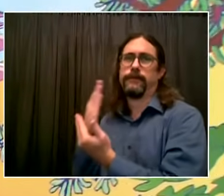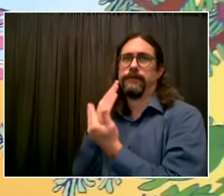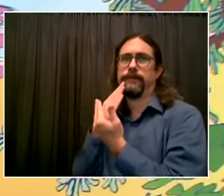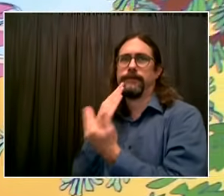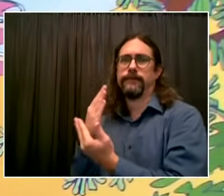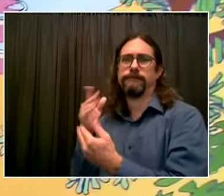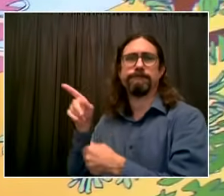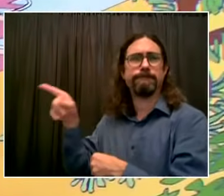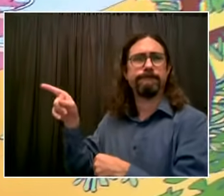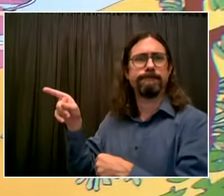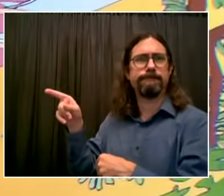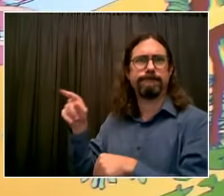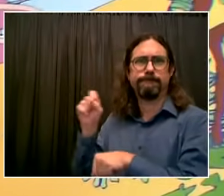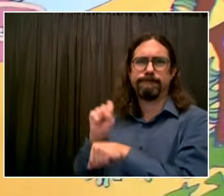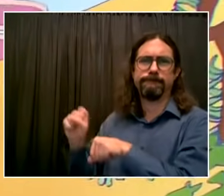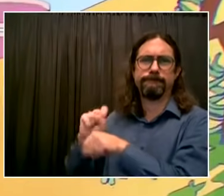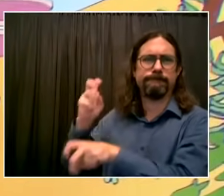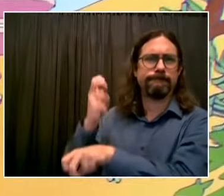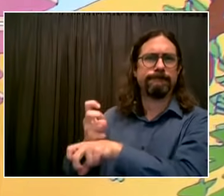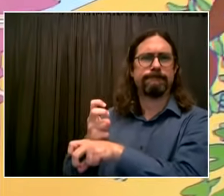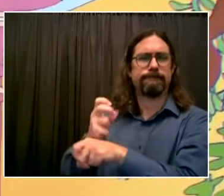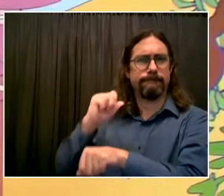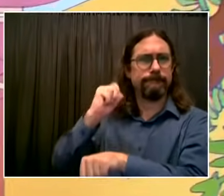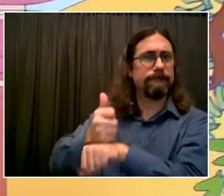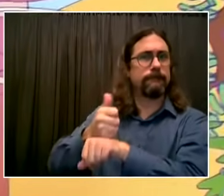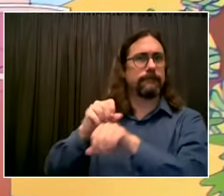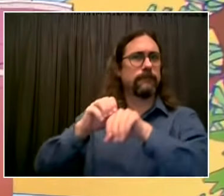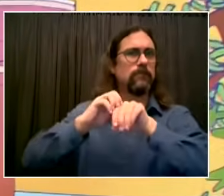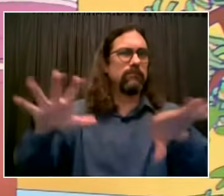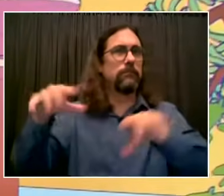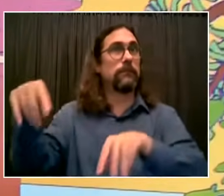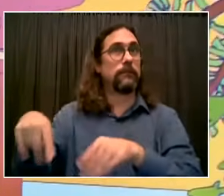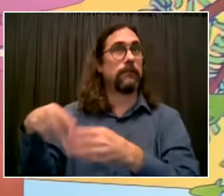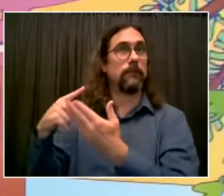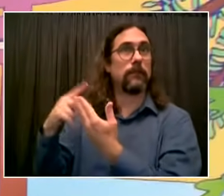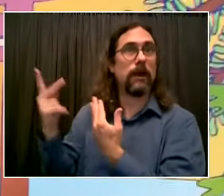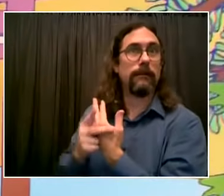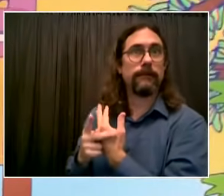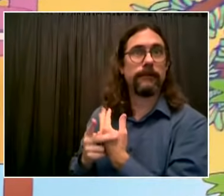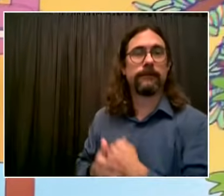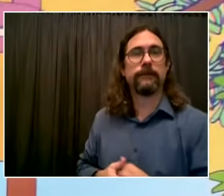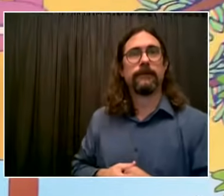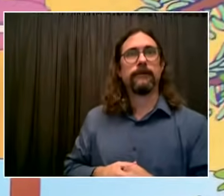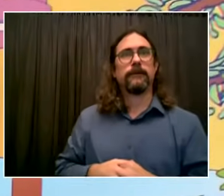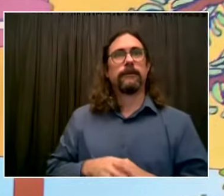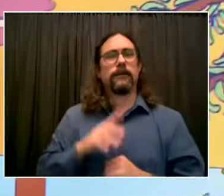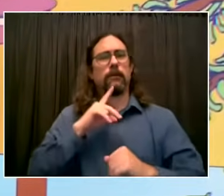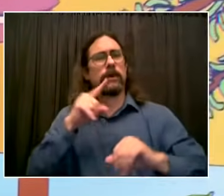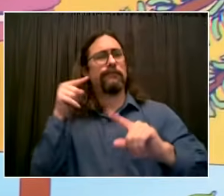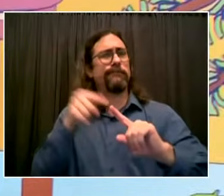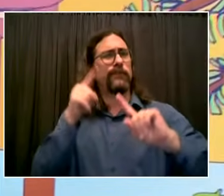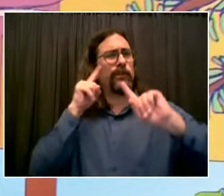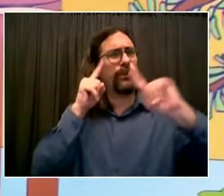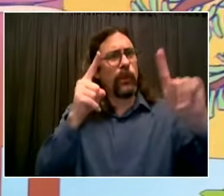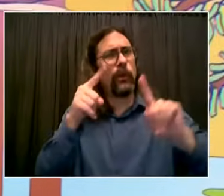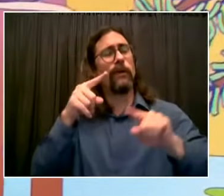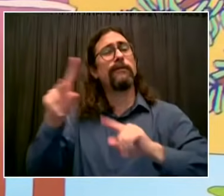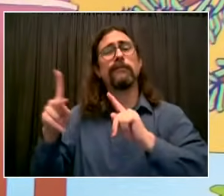BECAUSE WE HAVE TALKED ABOUT THIS BEFORE WHAT IT IS REALLY GOING TO MEAN. WE WANT EVERY WNE YORKER TO HAVE POSITIVE EXPERIENCES ITWH